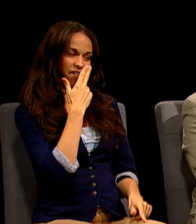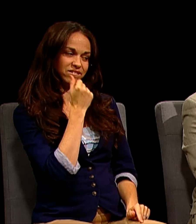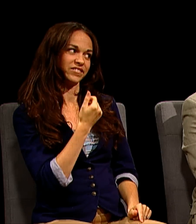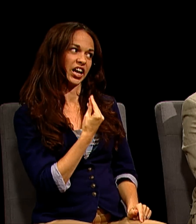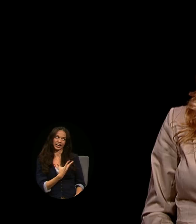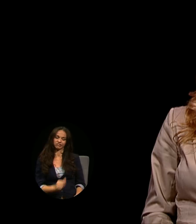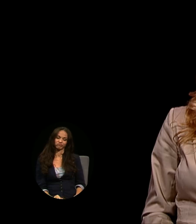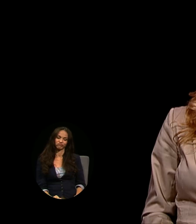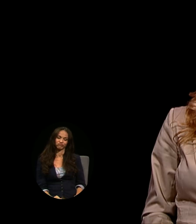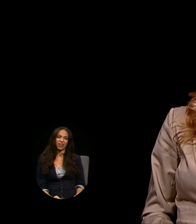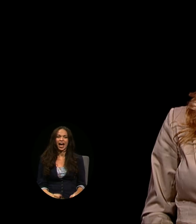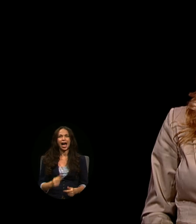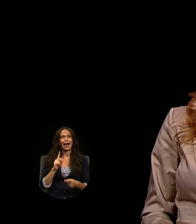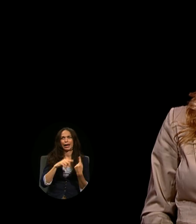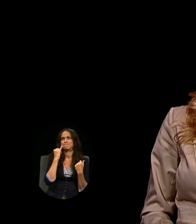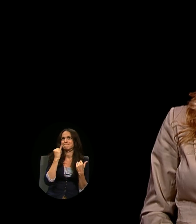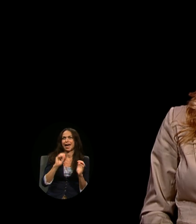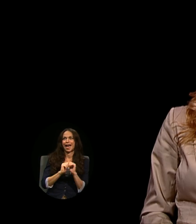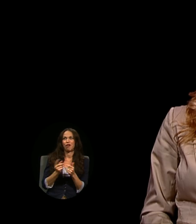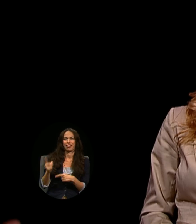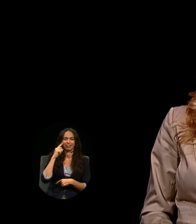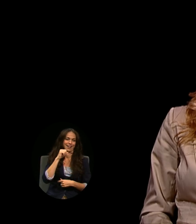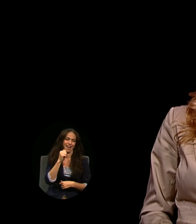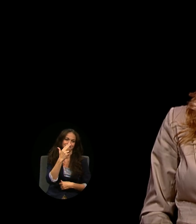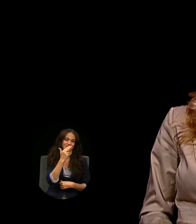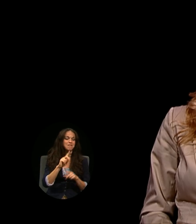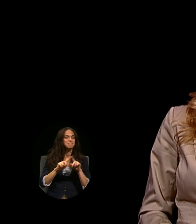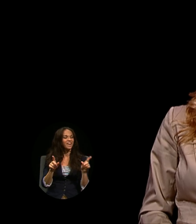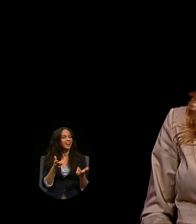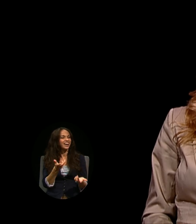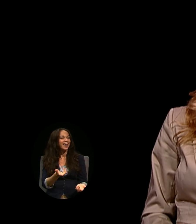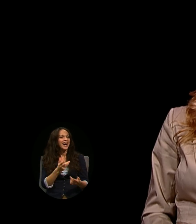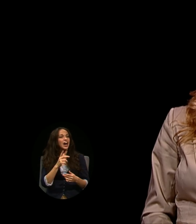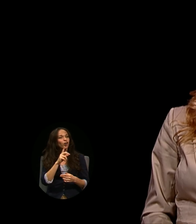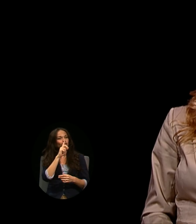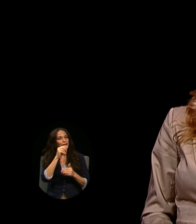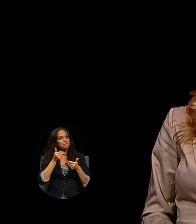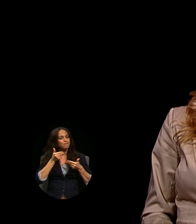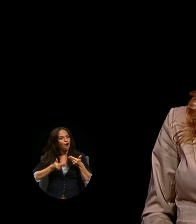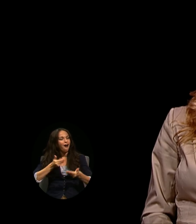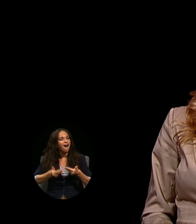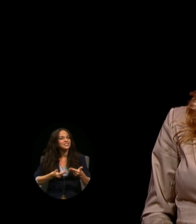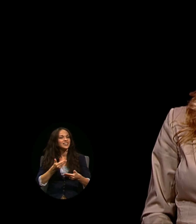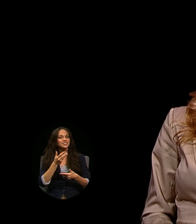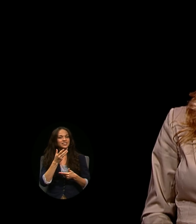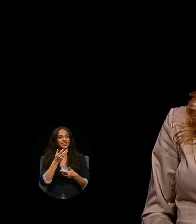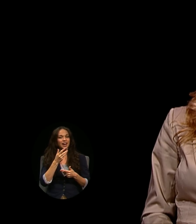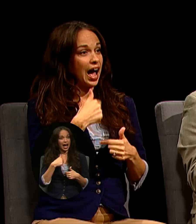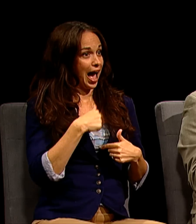can't possibly imagine how that happen. Yes, it is a process where I will write something then